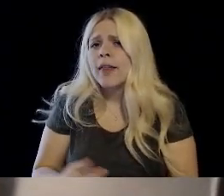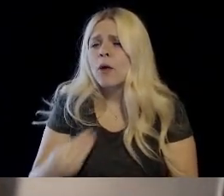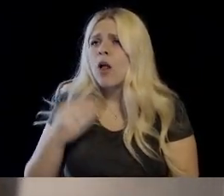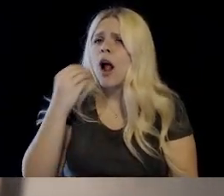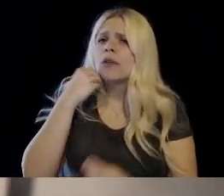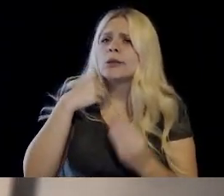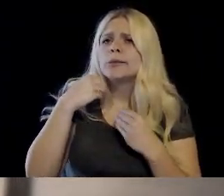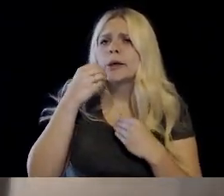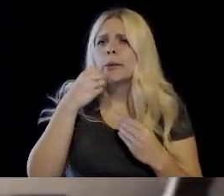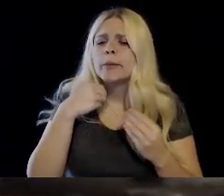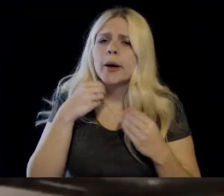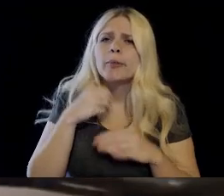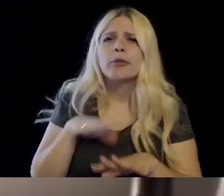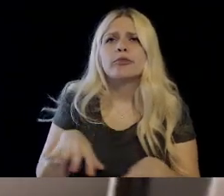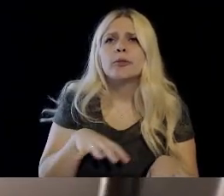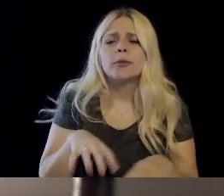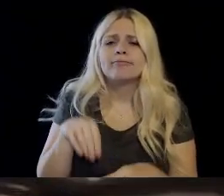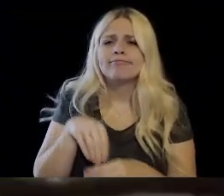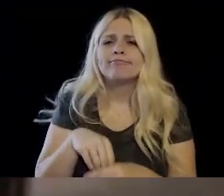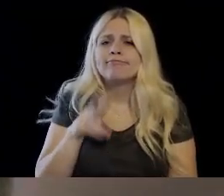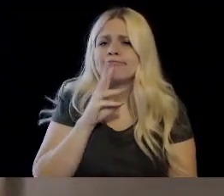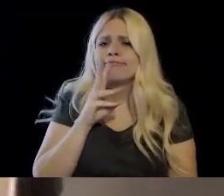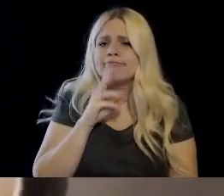Erica: So if they're going to clean the exhibit, the bears might be moved into that back area.